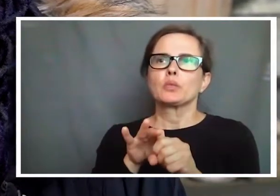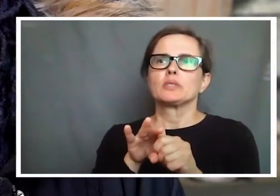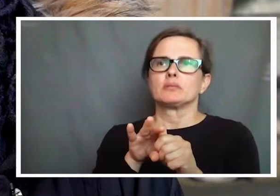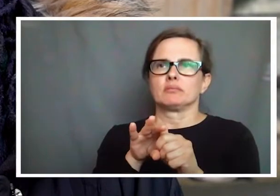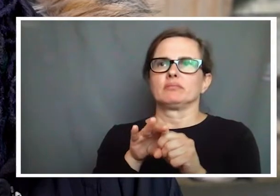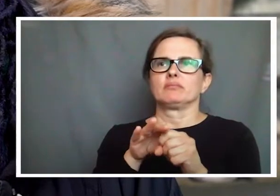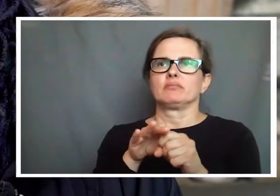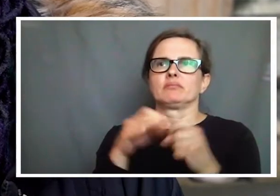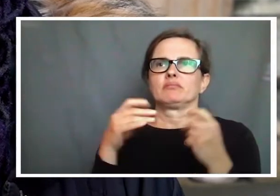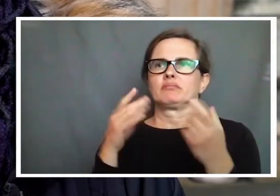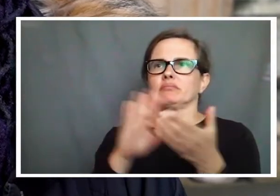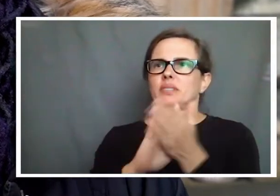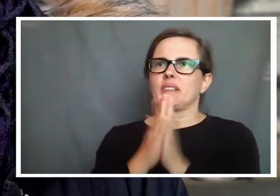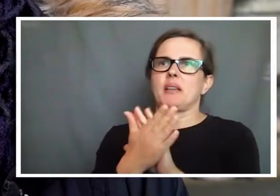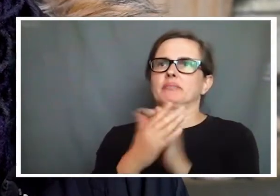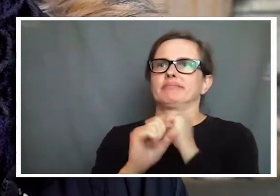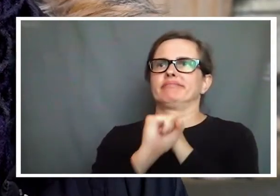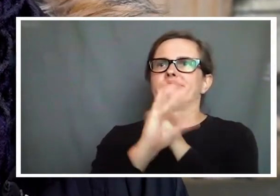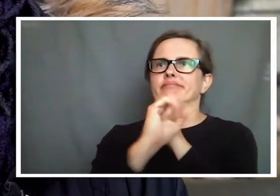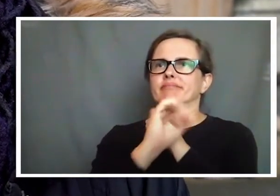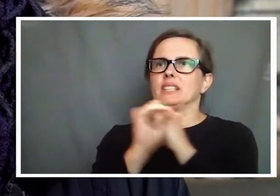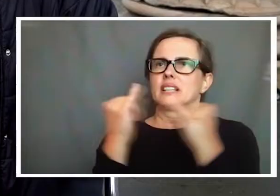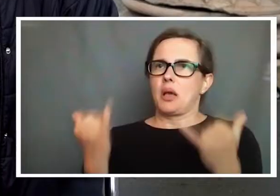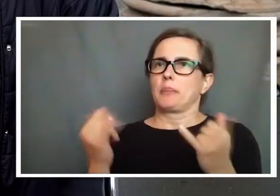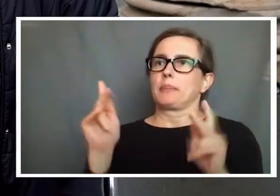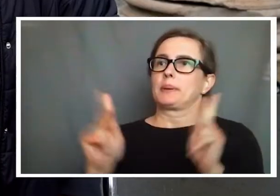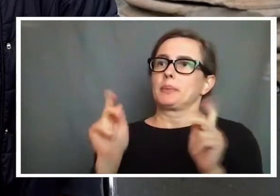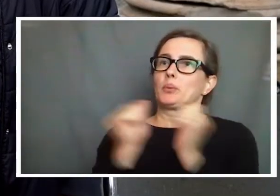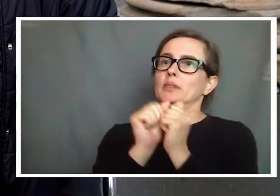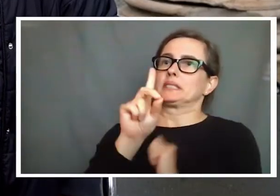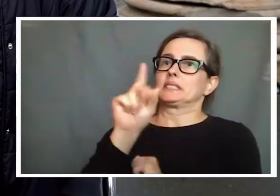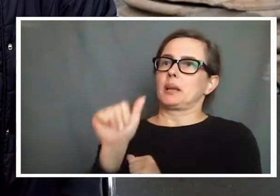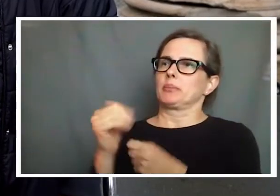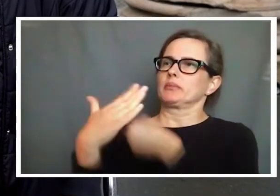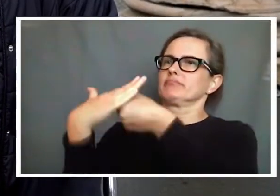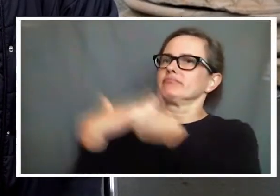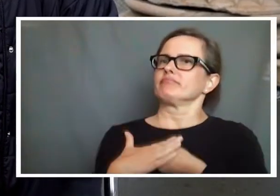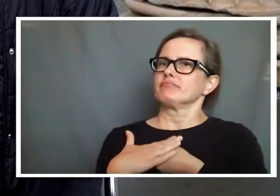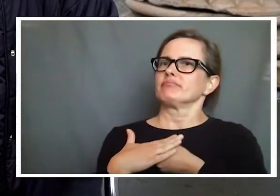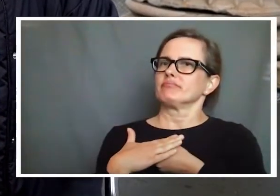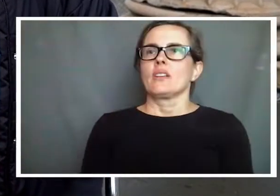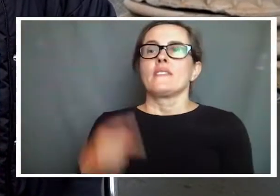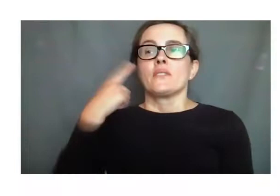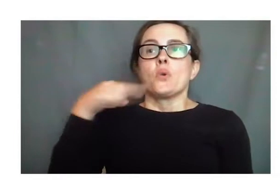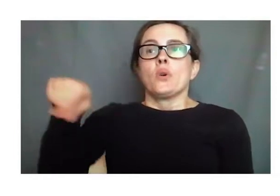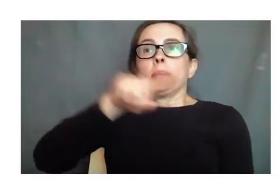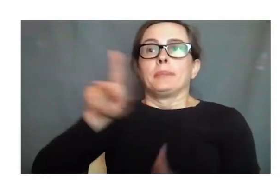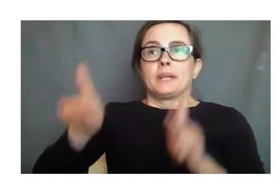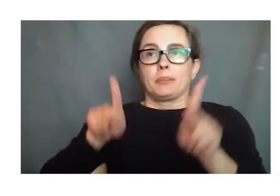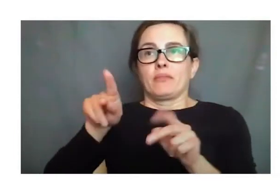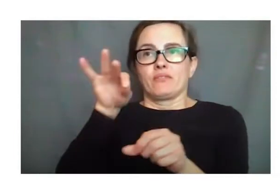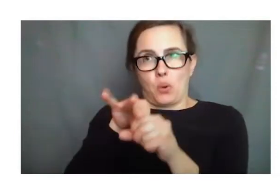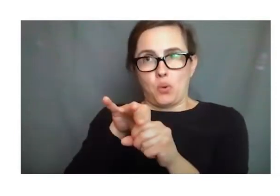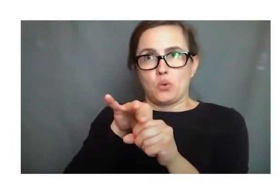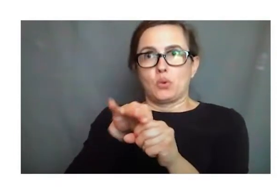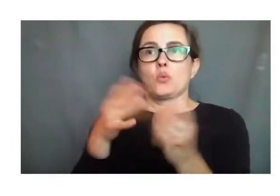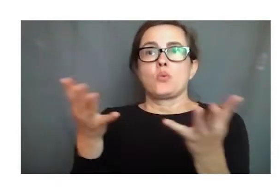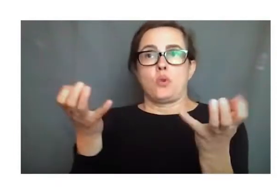what does voter suppression look like for voters with disabilities? My name is Imani Barbarin, I'm a disabled voter. And this is Vote for Access.